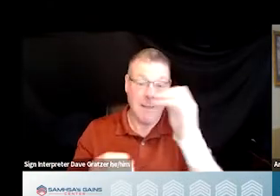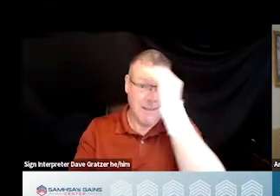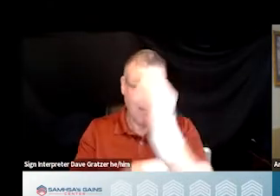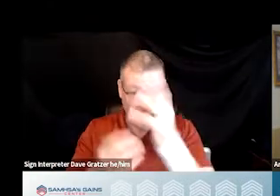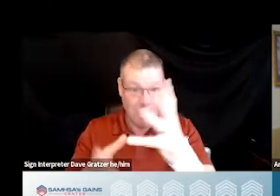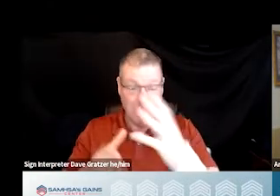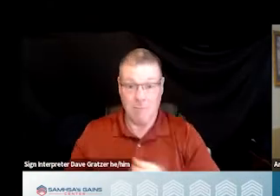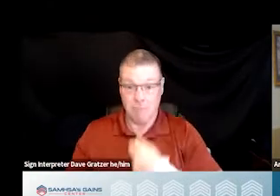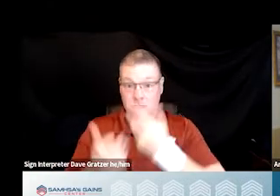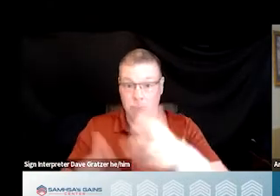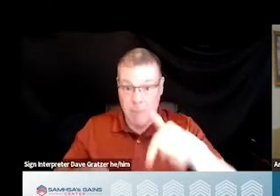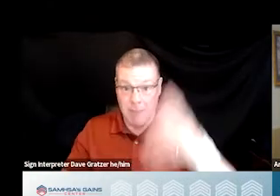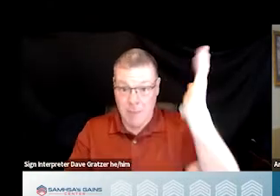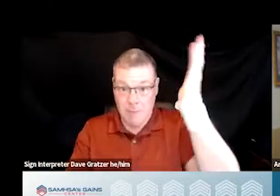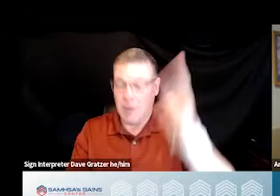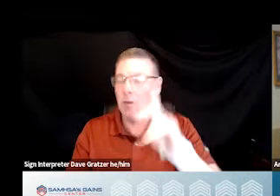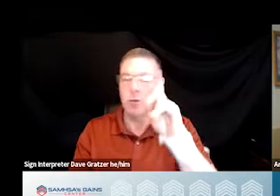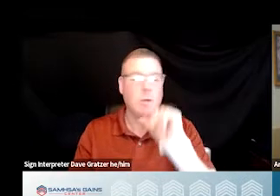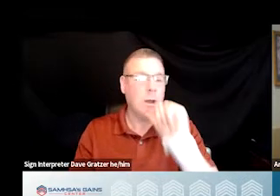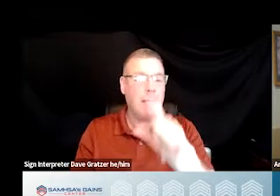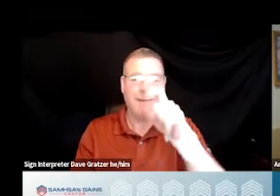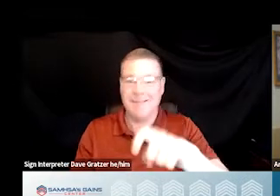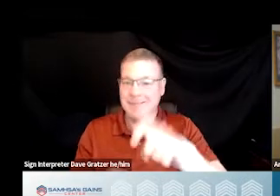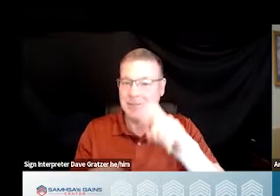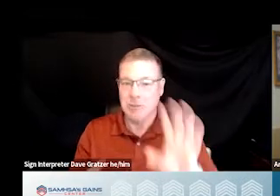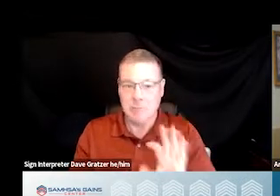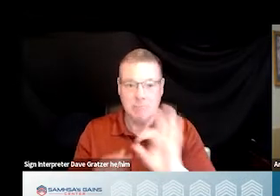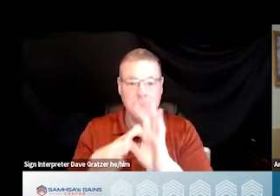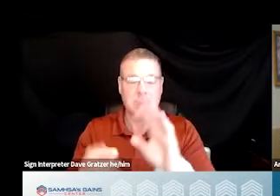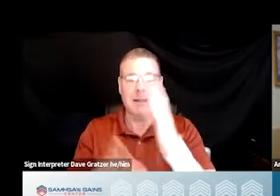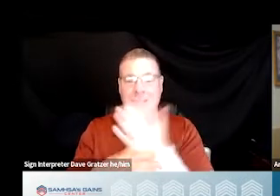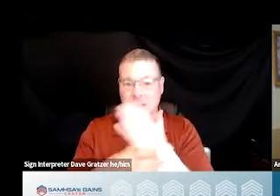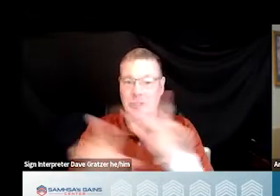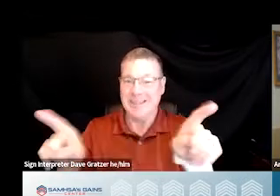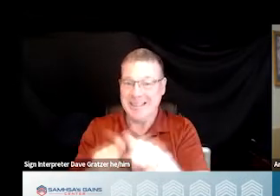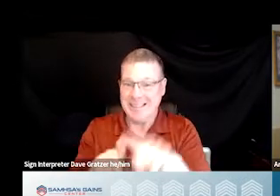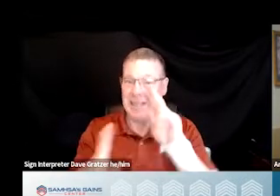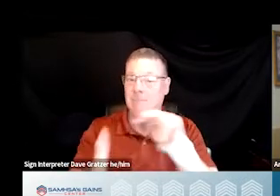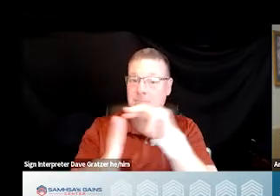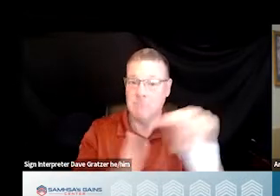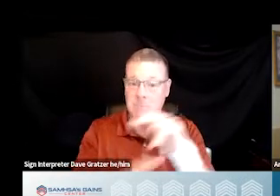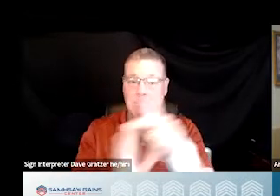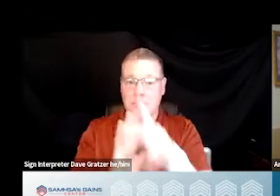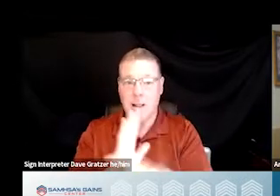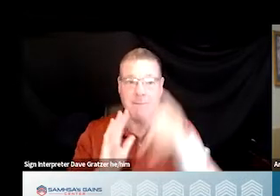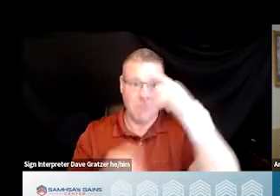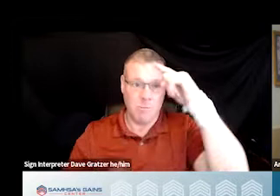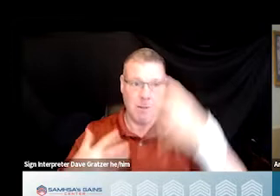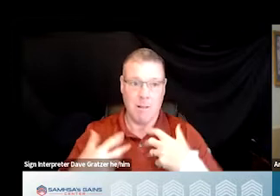presentation and discussion do not necessarily reflect the views, opinions or policies of the Center for Mental Health Services,